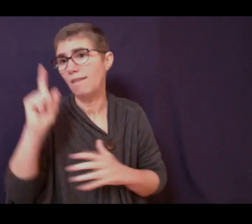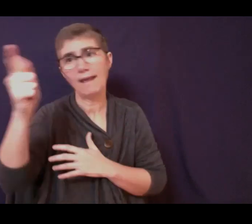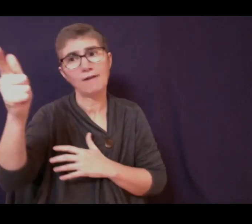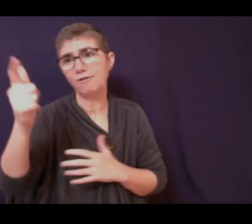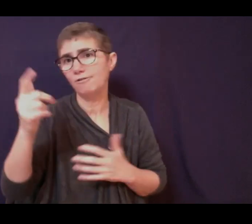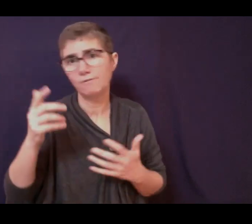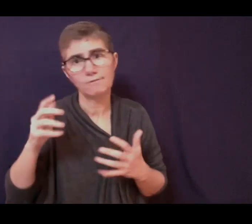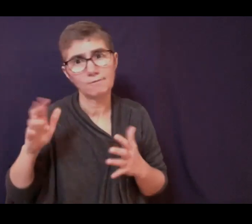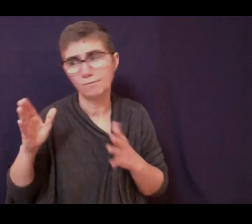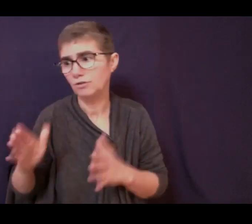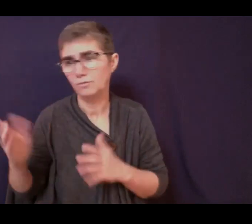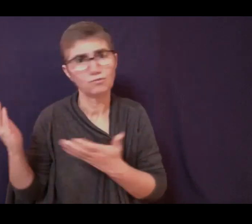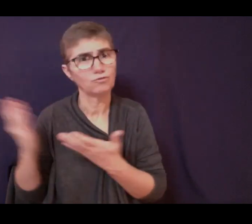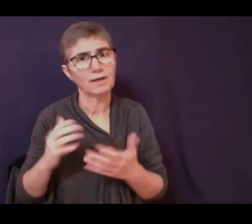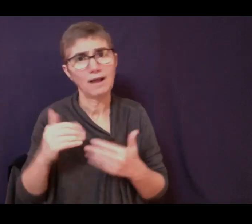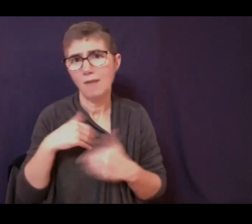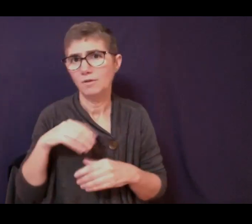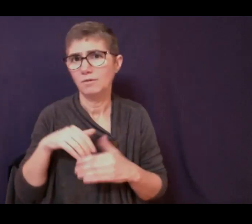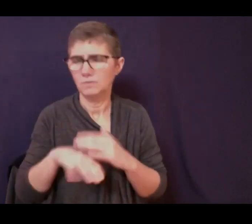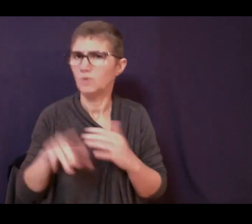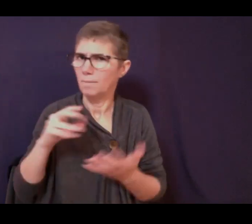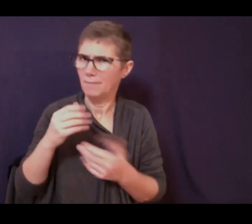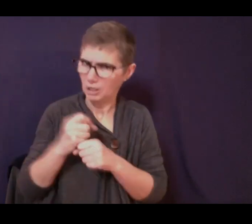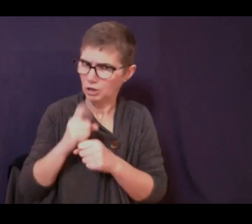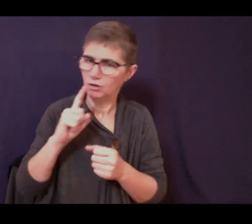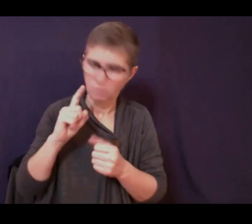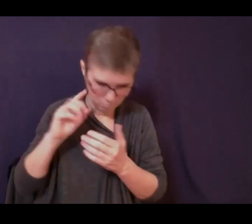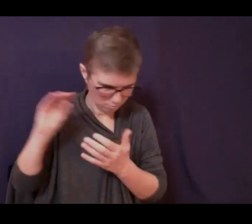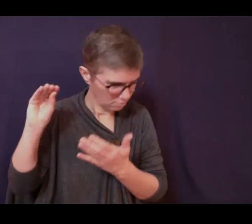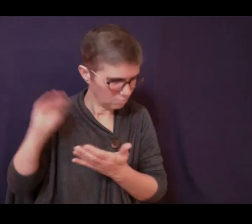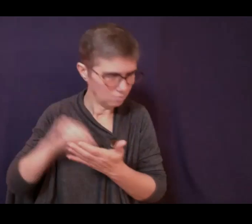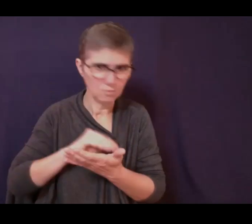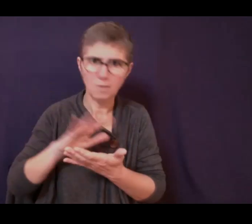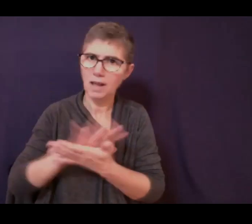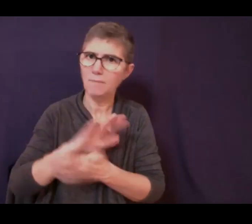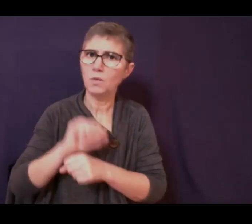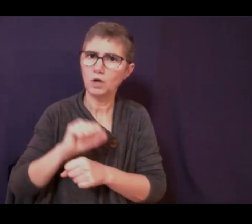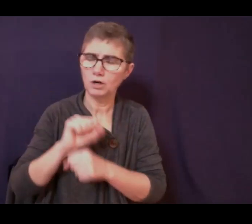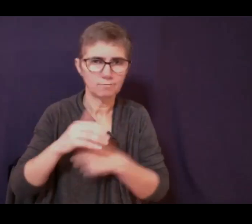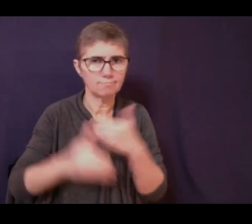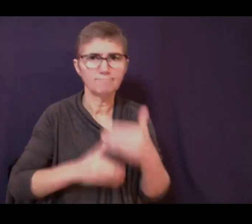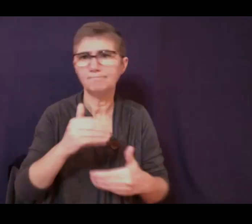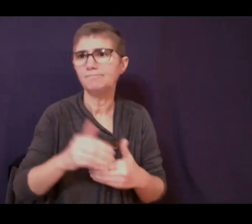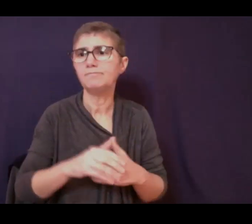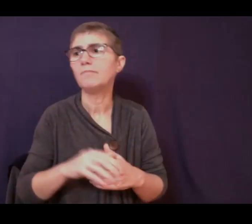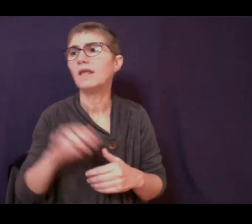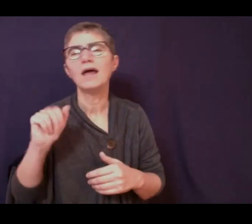her animal into the office right okay and also when when she does take that time